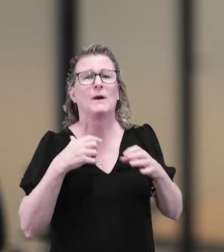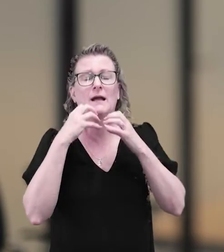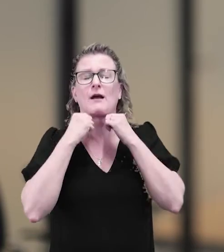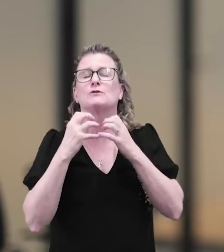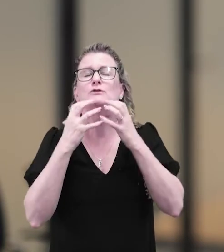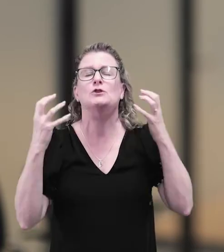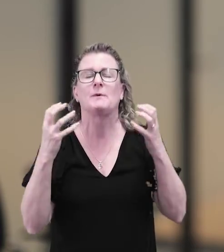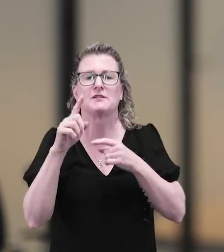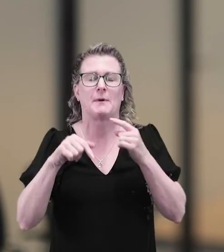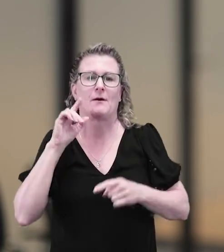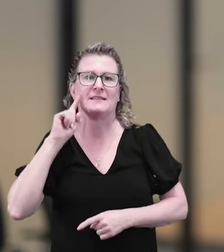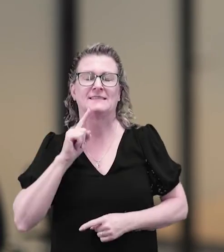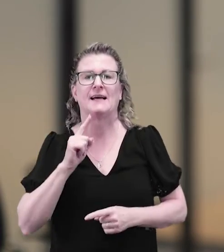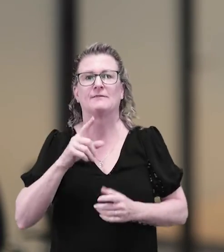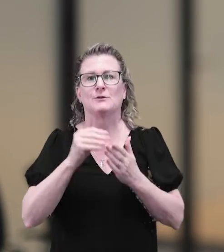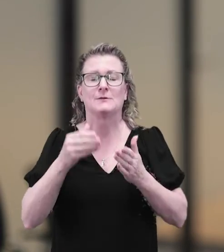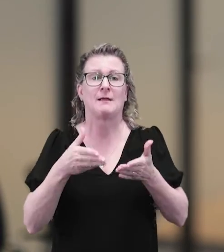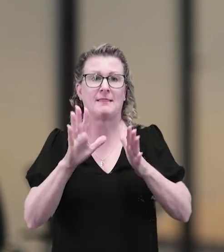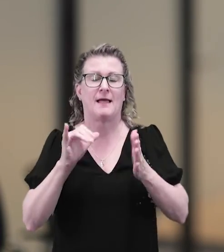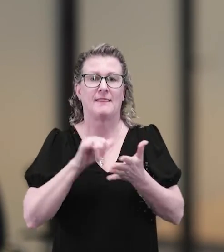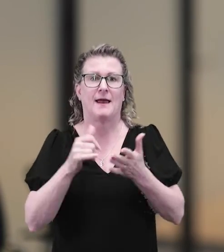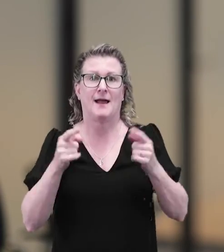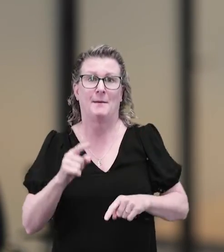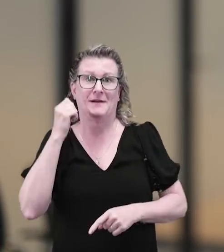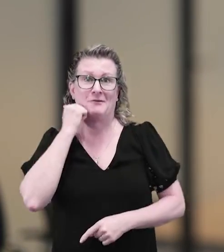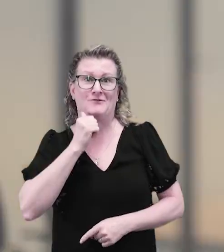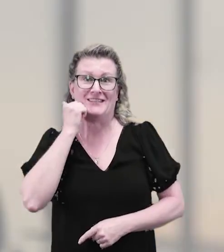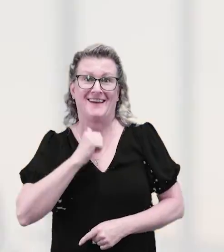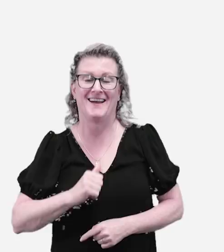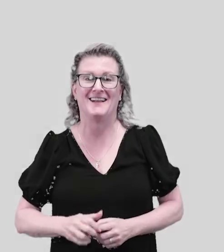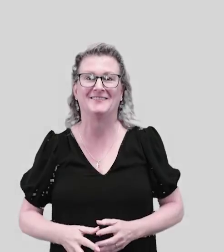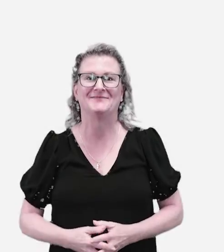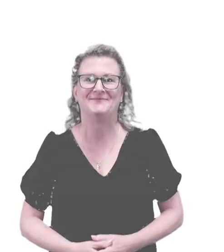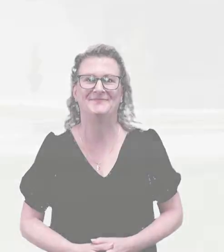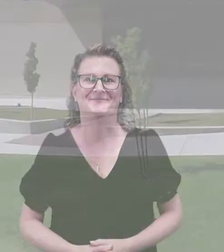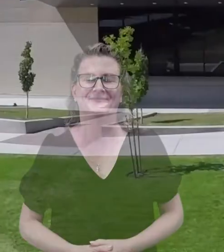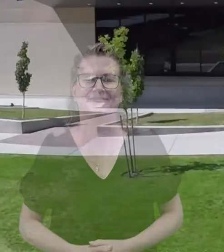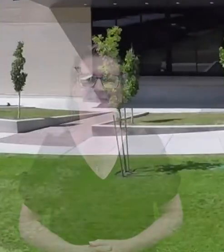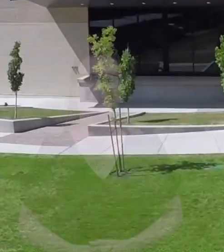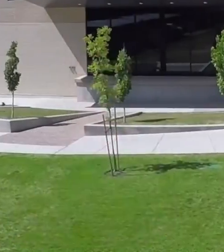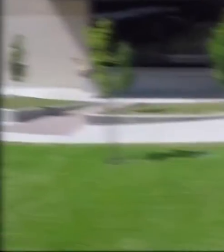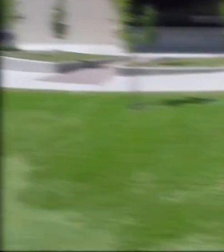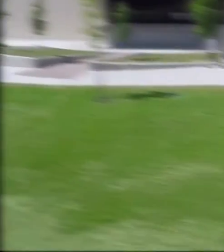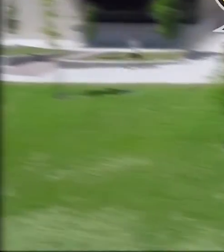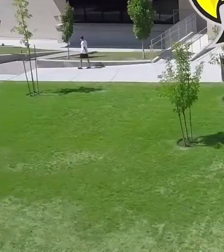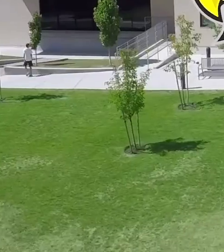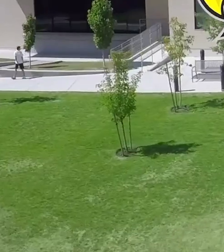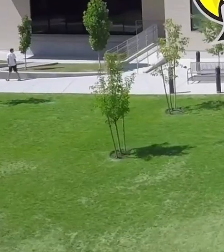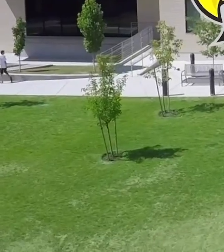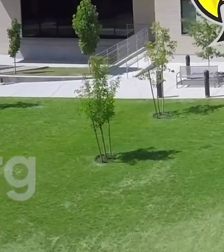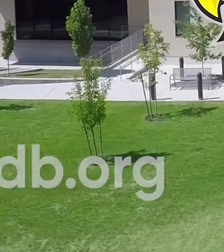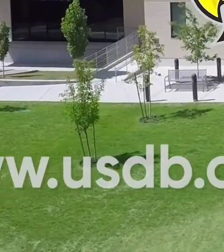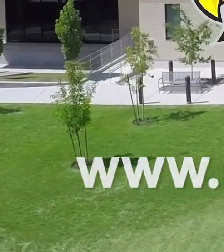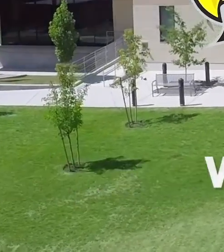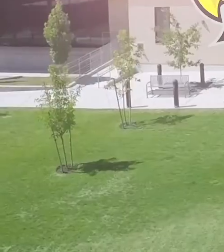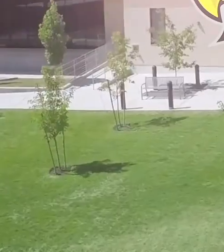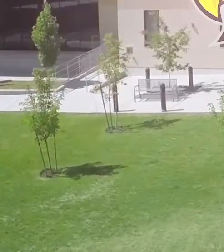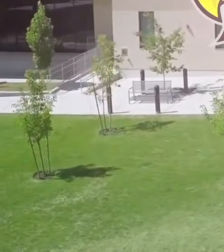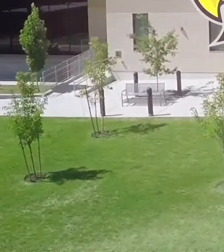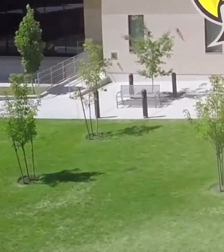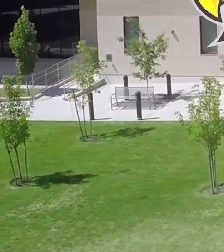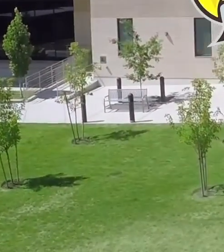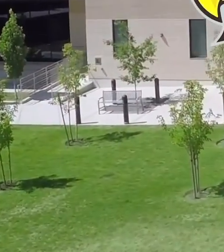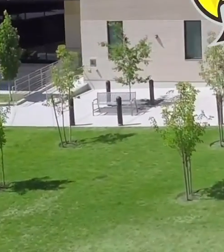We care too much about our deaf students to let that be their reality.